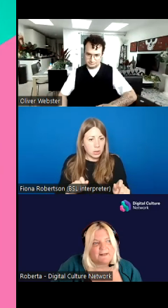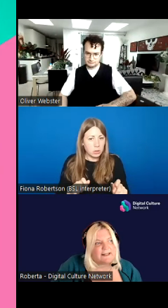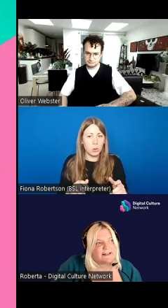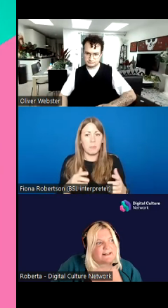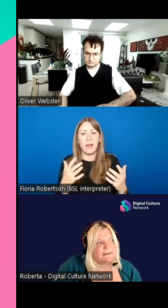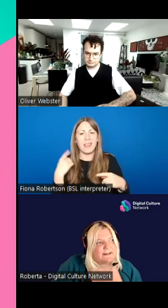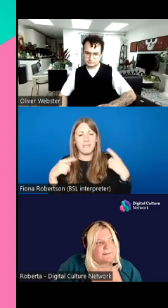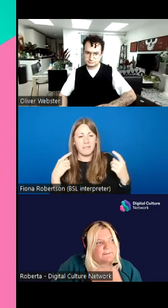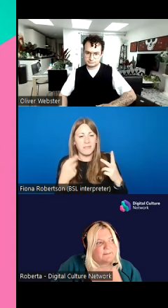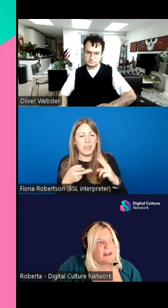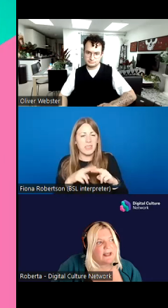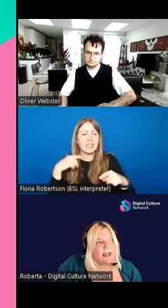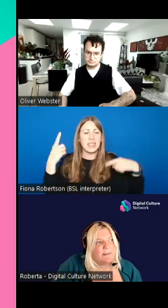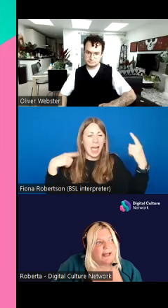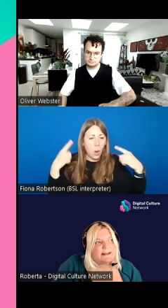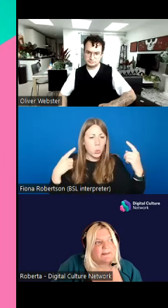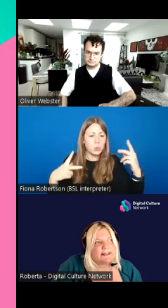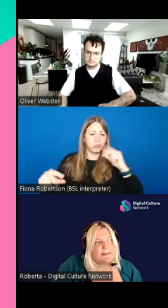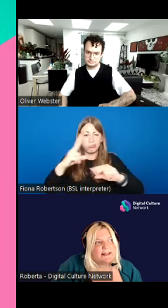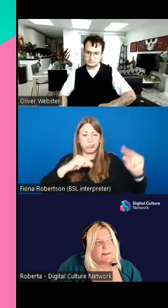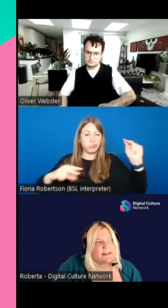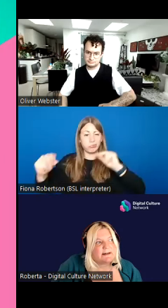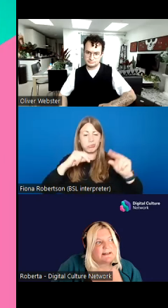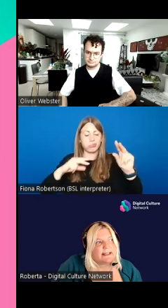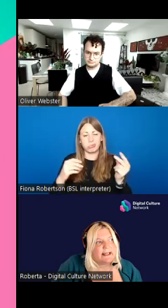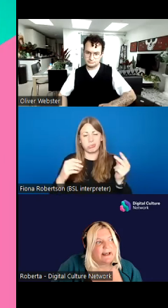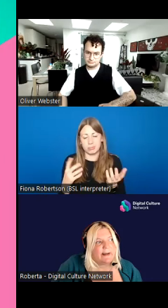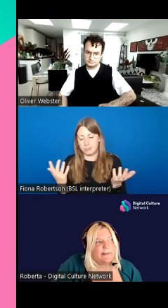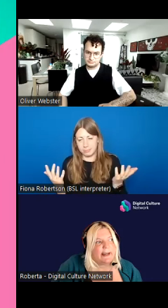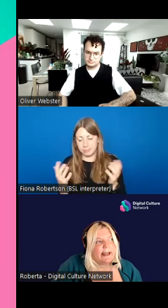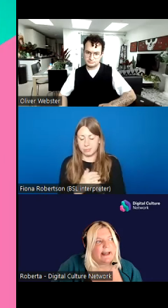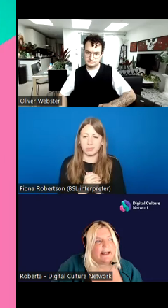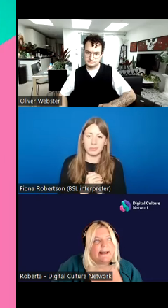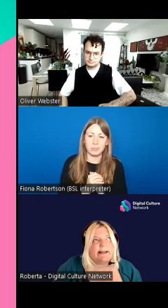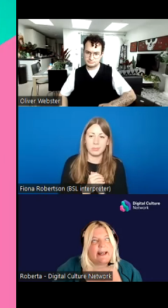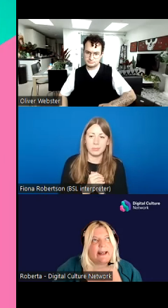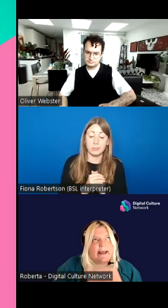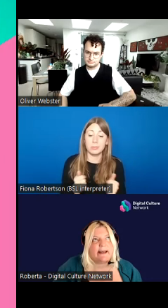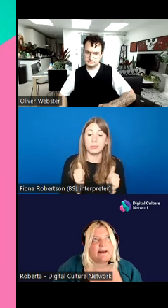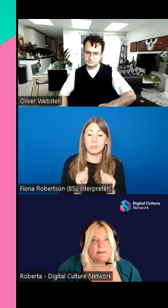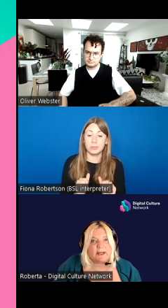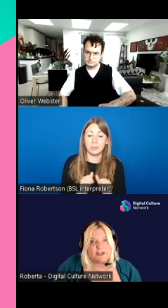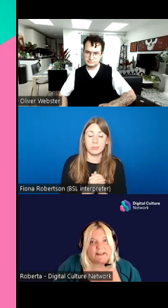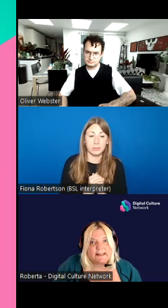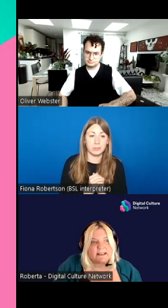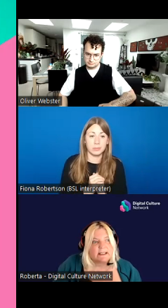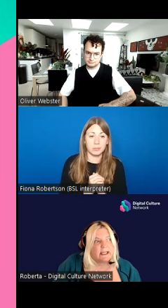Fantastic answer. Similarly, someone is asking in animations,